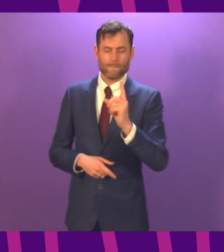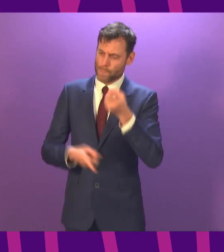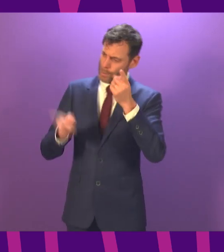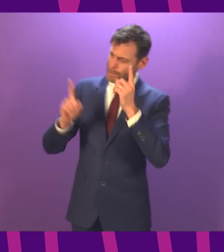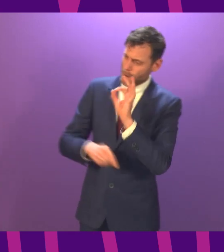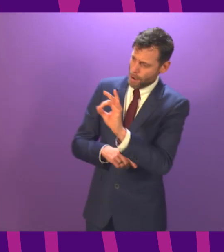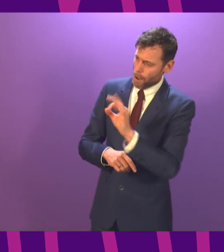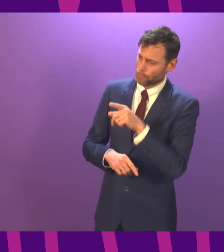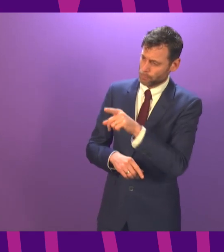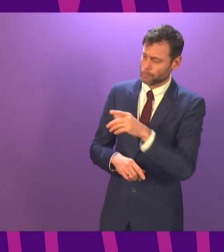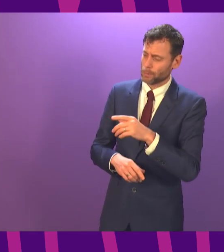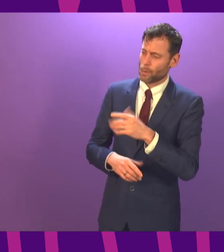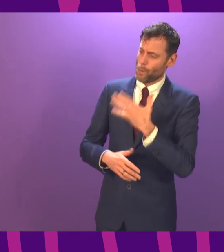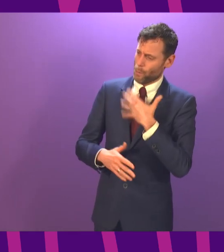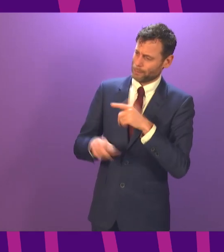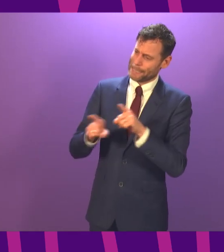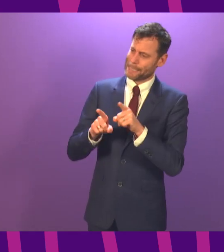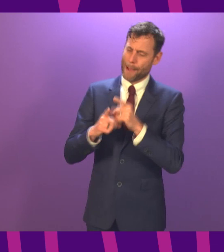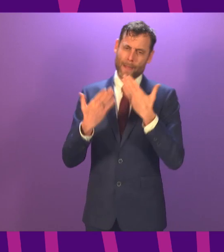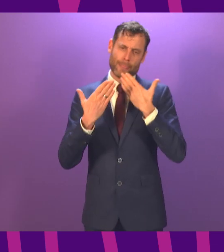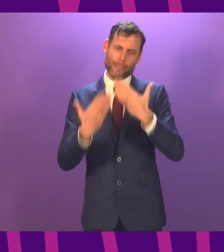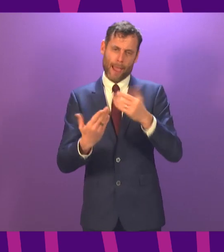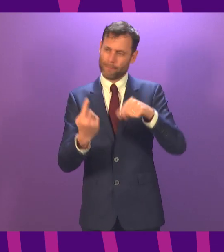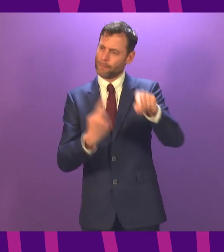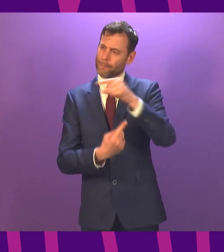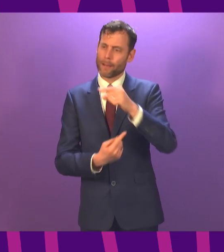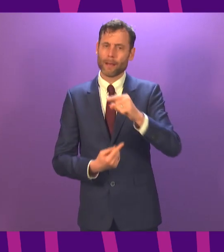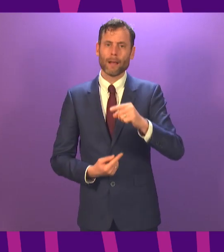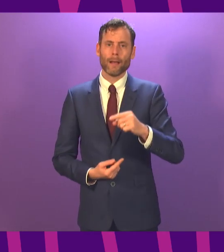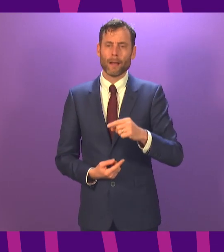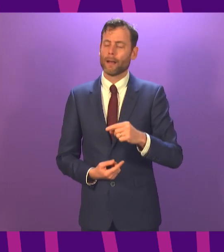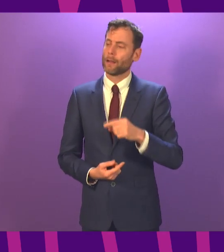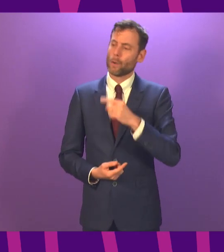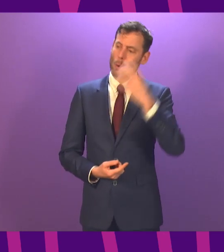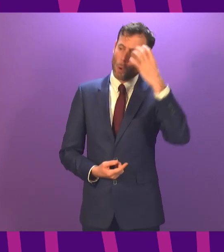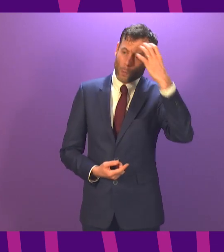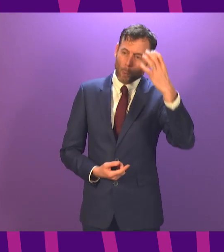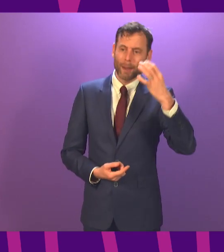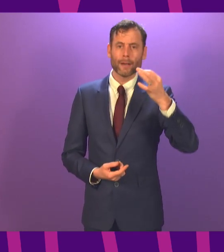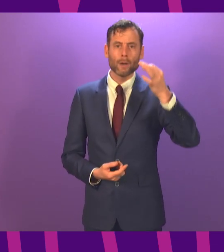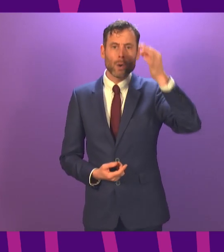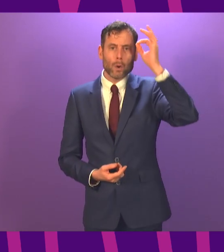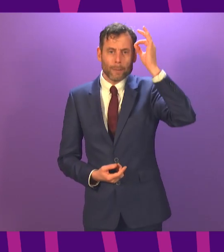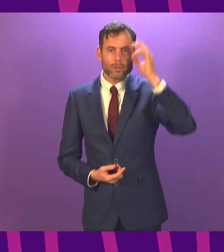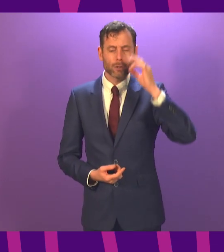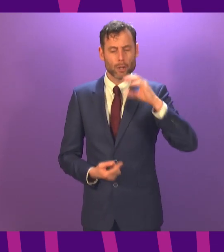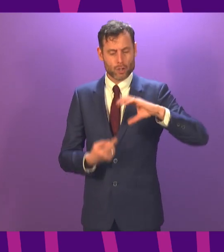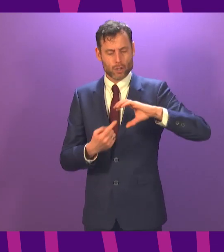all those who have been involved in the hard and successful work to persuade Her Majesty the Queen and the commissioners for the safeguarding of the regalia that the stone of destiny should